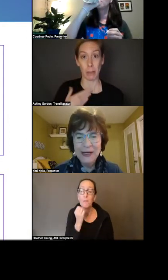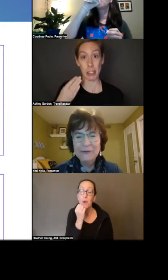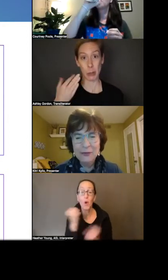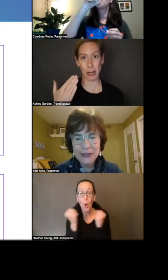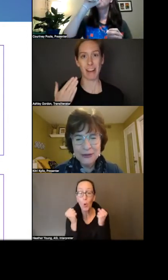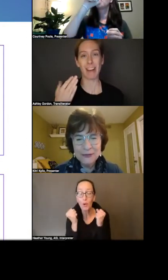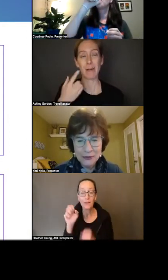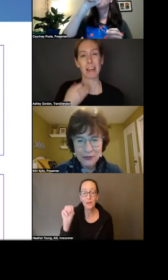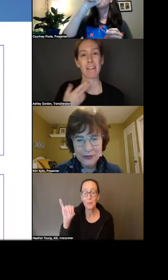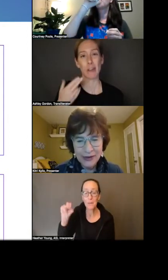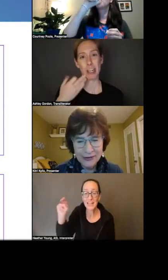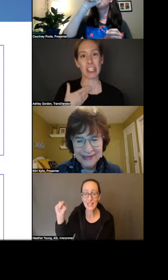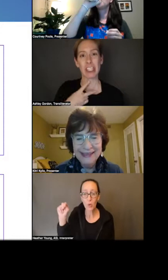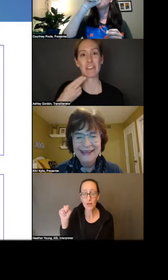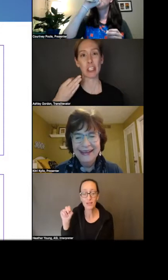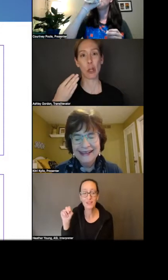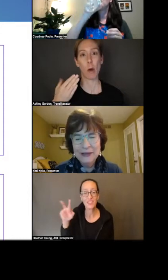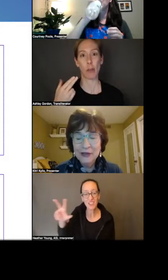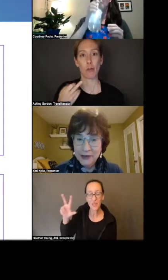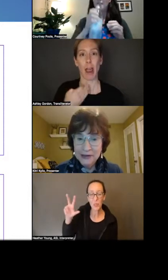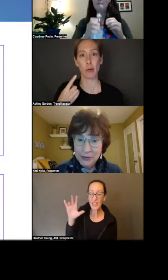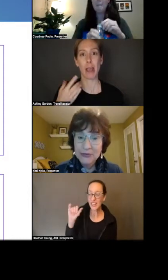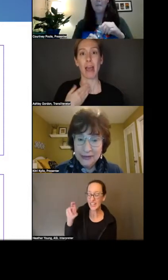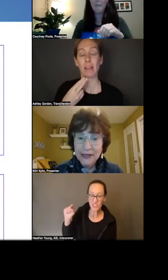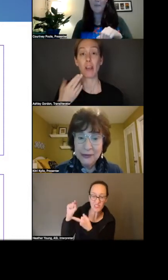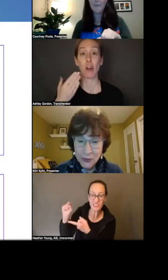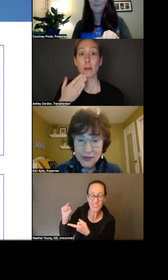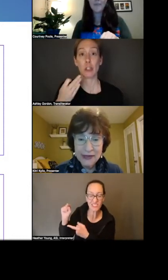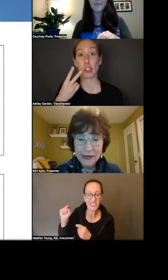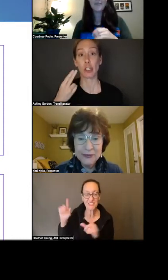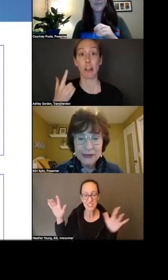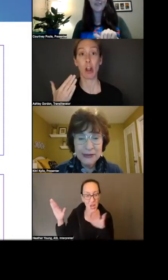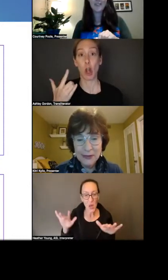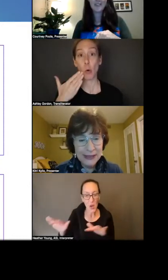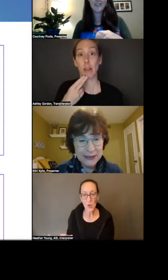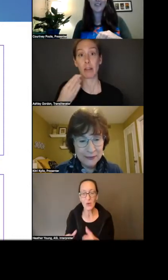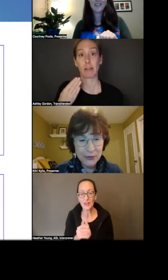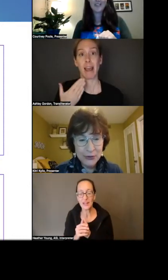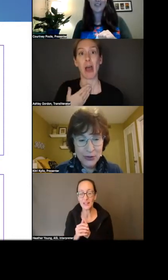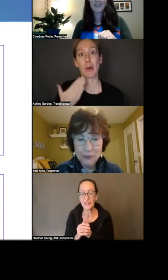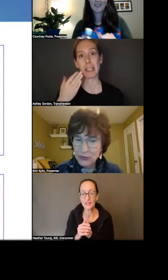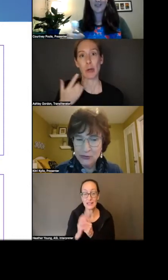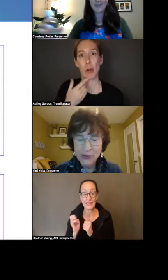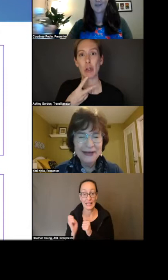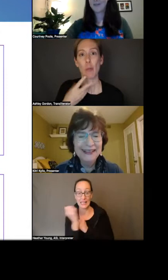We have three inches of snow on the ground, and our temperature is a lot lower than out East, where you are, most of you are.